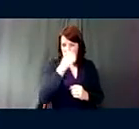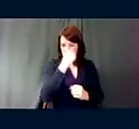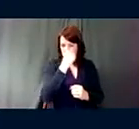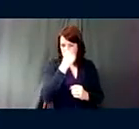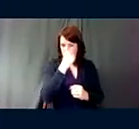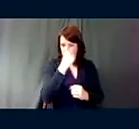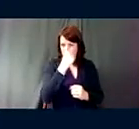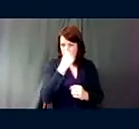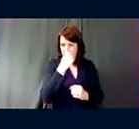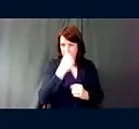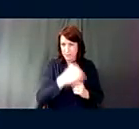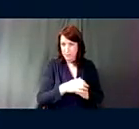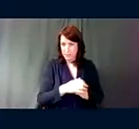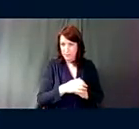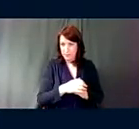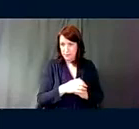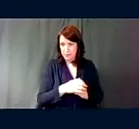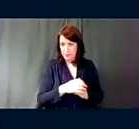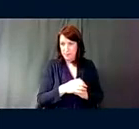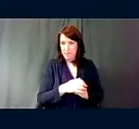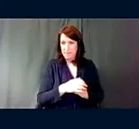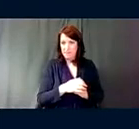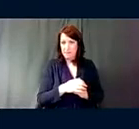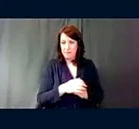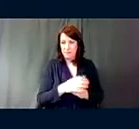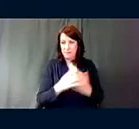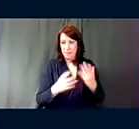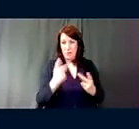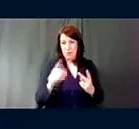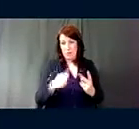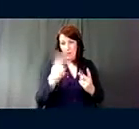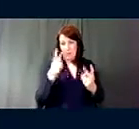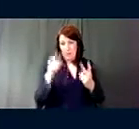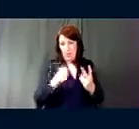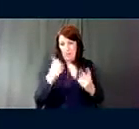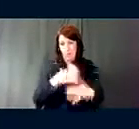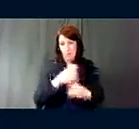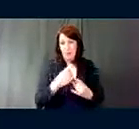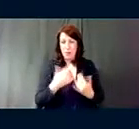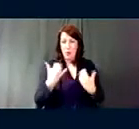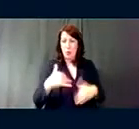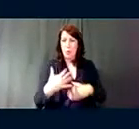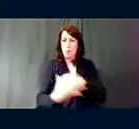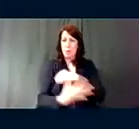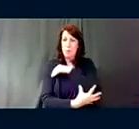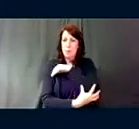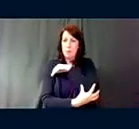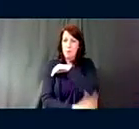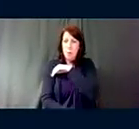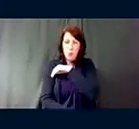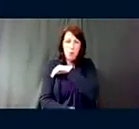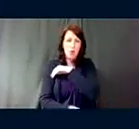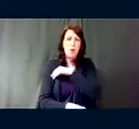THE NORTH OF INDIA, WHICH YOU MAY HAVE VISITED FOR TOURIST REASONS, BUT IS EXTREMELY POOR